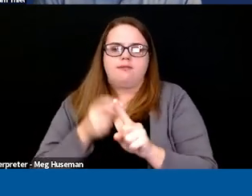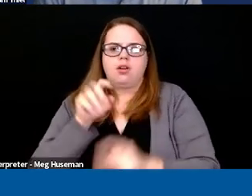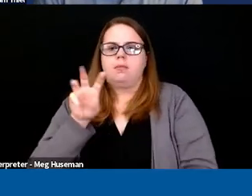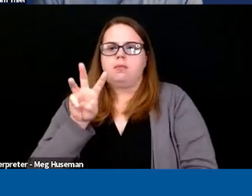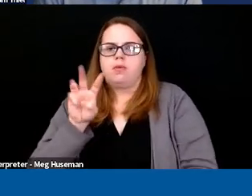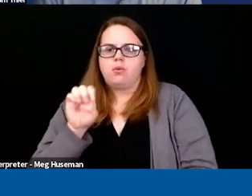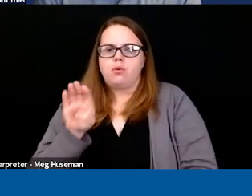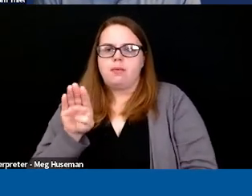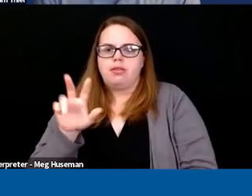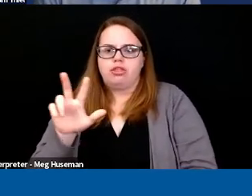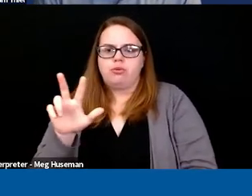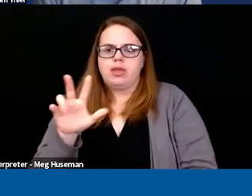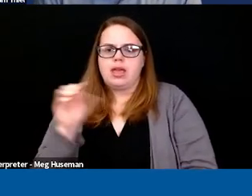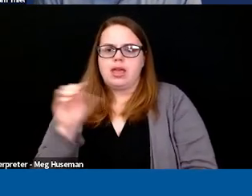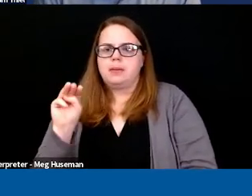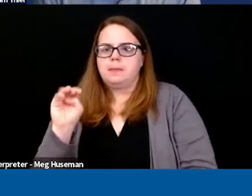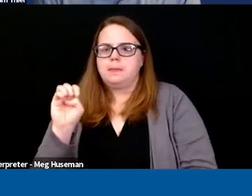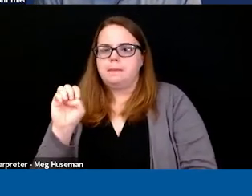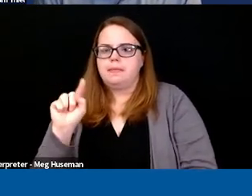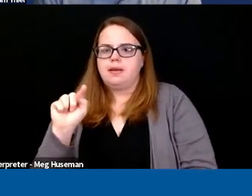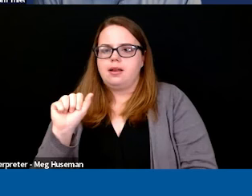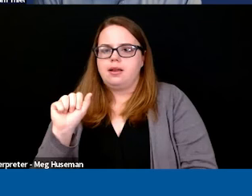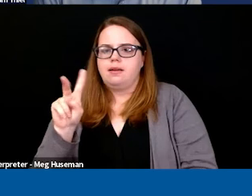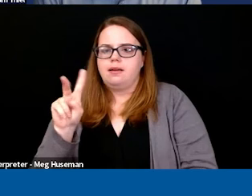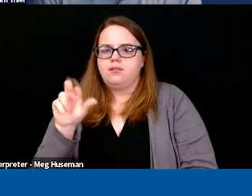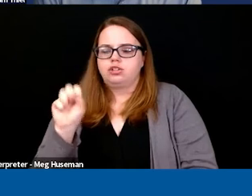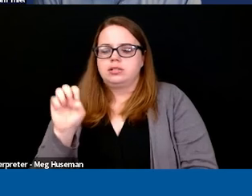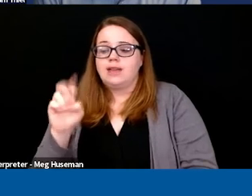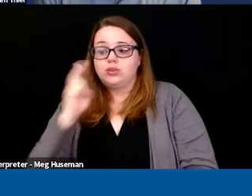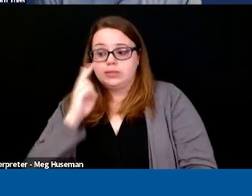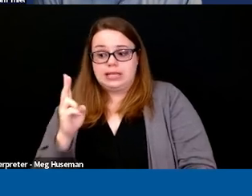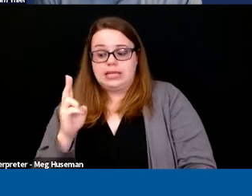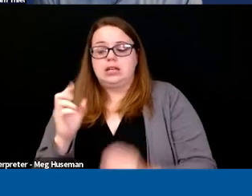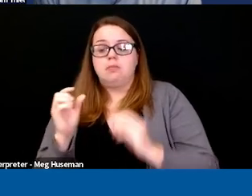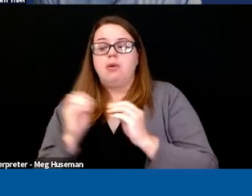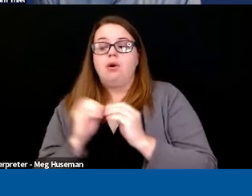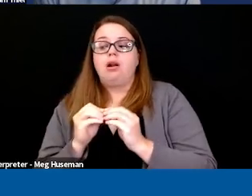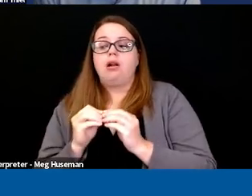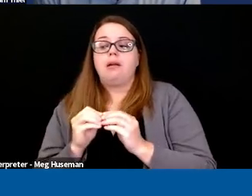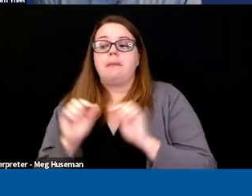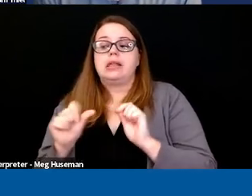have you seen movement toward accessibility in that arena? And if so, does ARIA have a place there?"